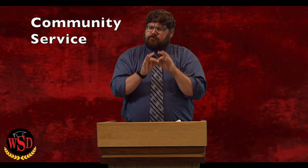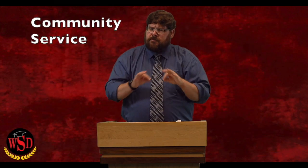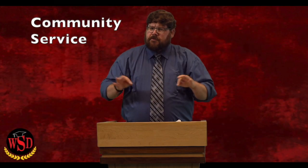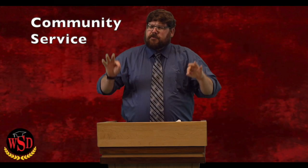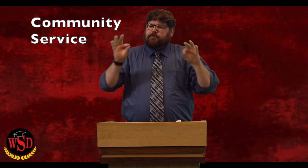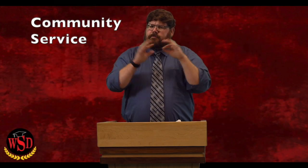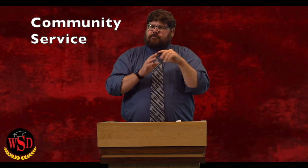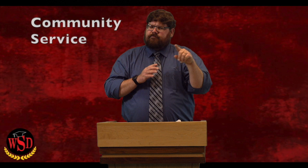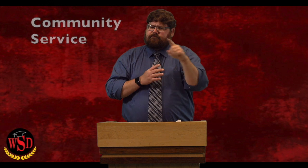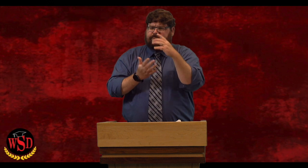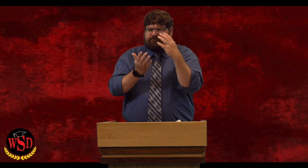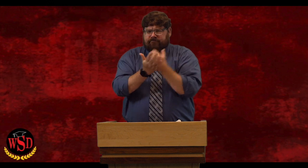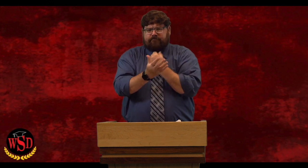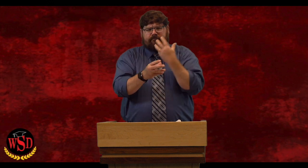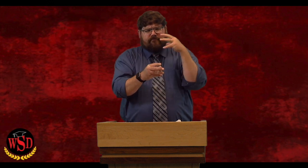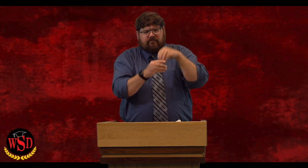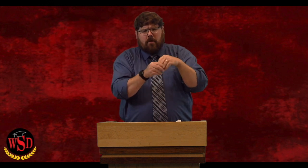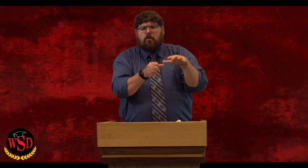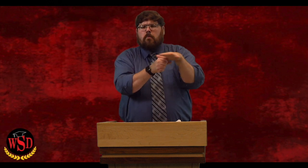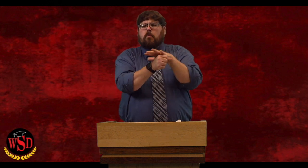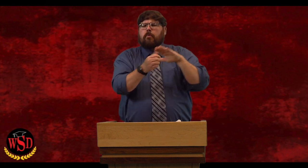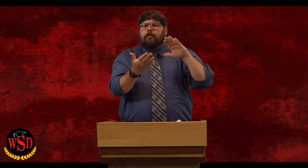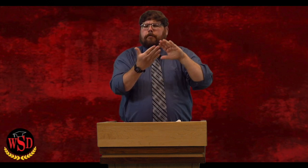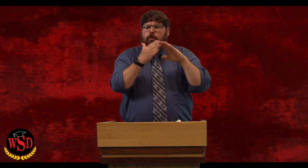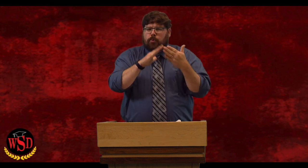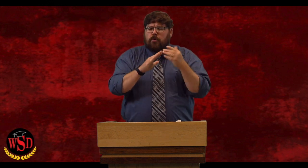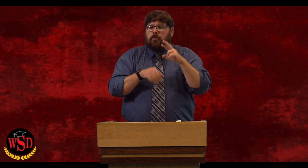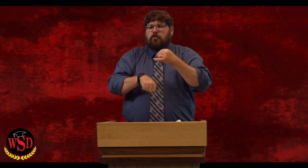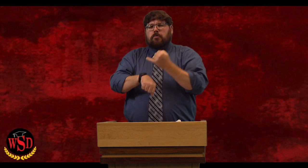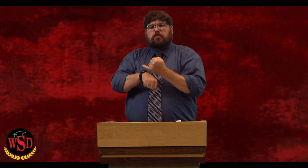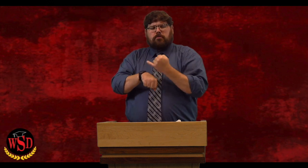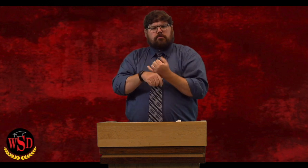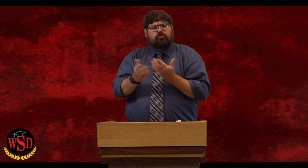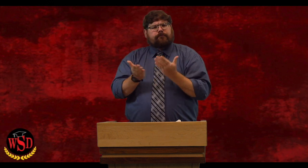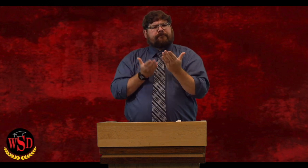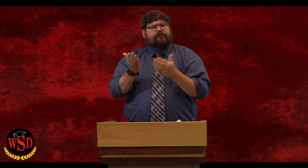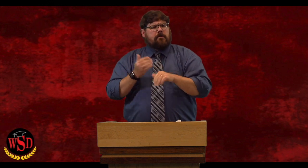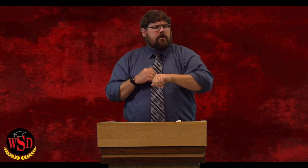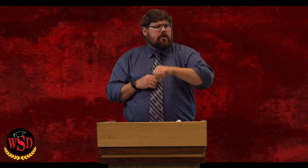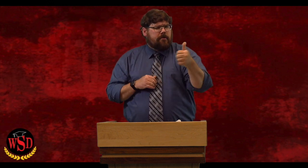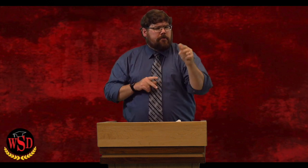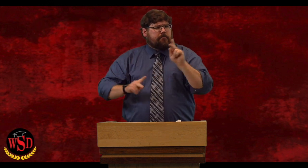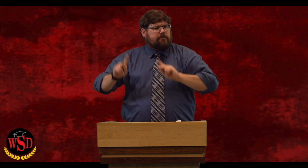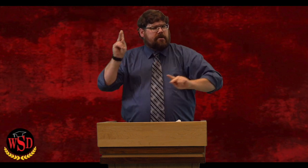It is important to be involved in one's local community and school, to help serve others.